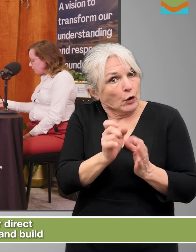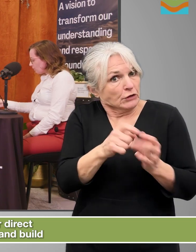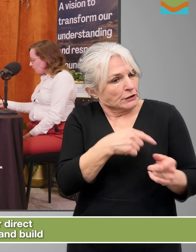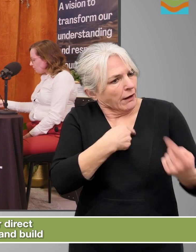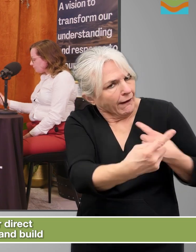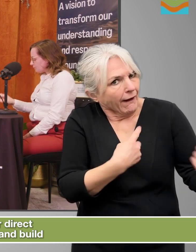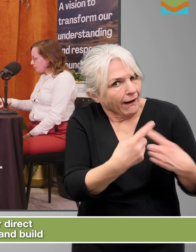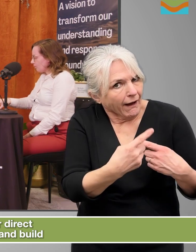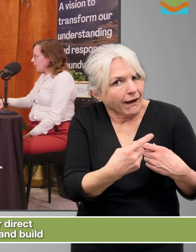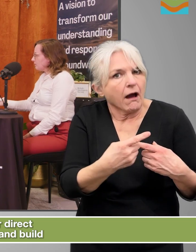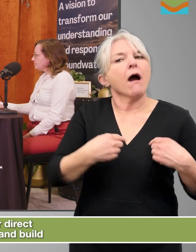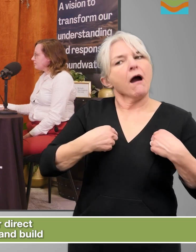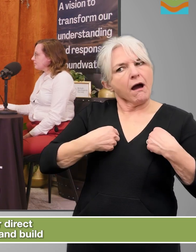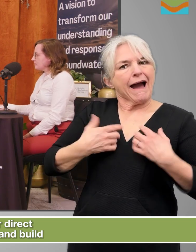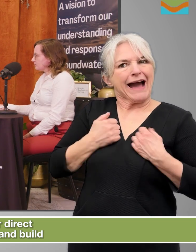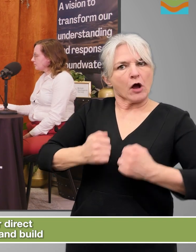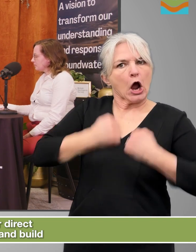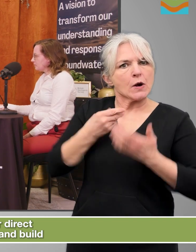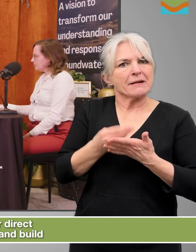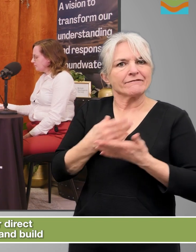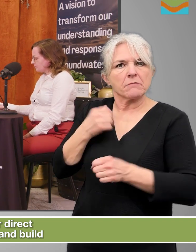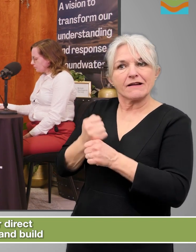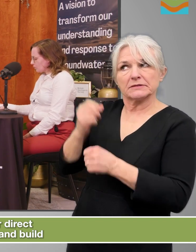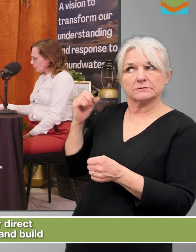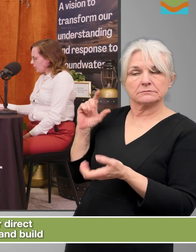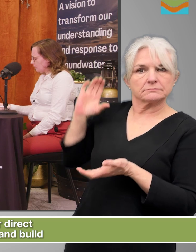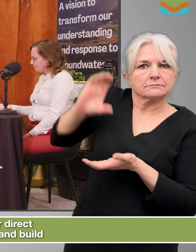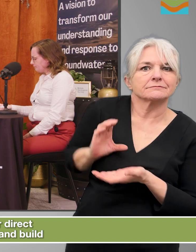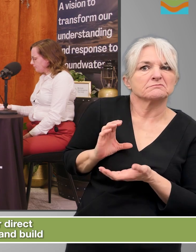taken some of our funding our direct funding from government to try and build